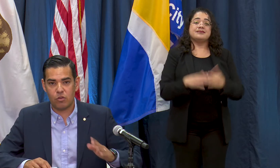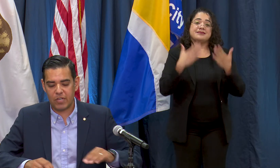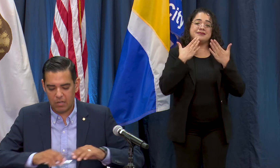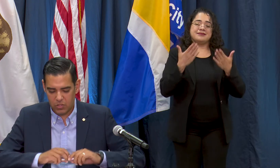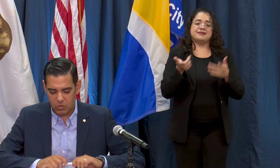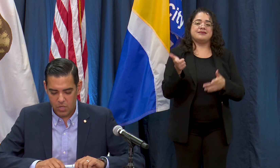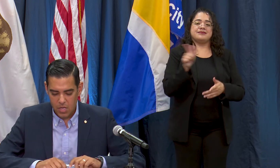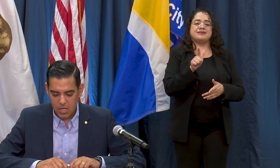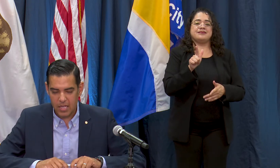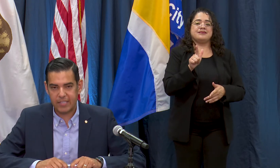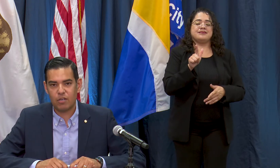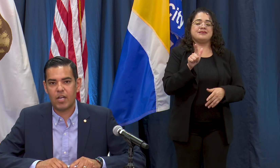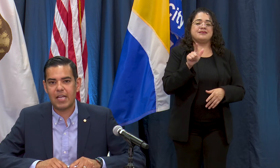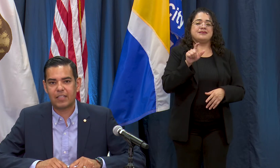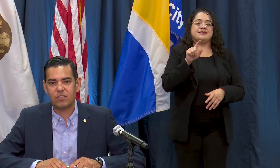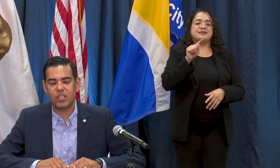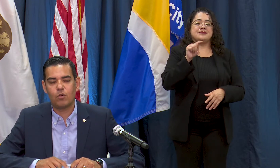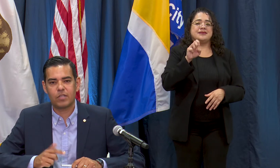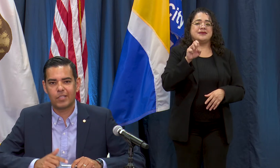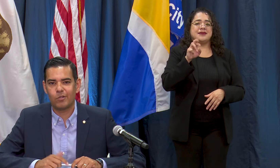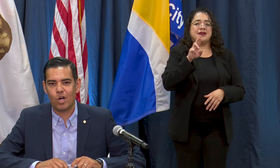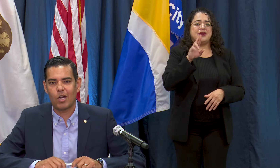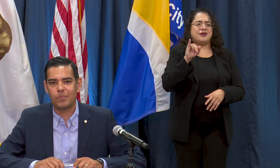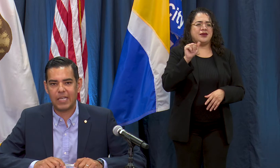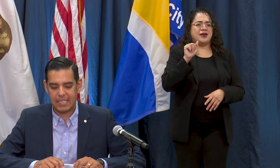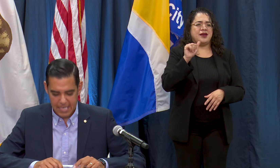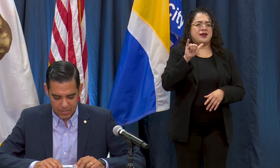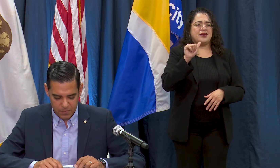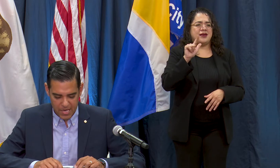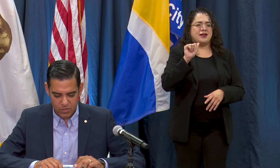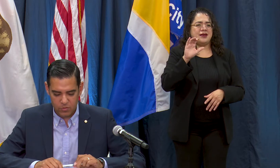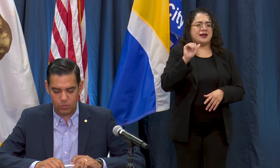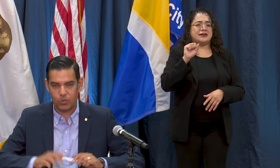over now to Teresa Ayala Castillo who is gonna do our update in Spanish and do